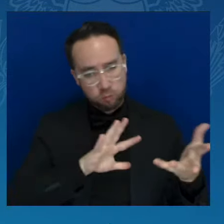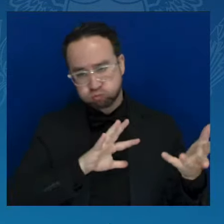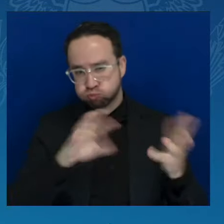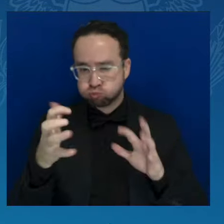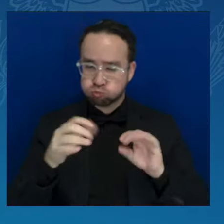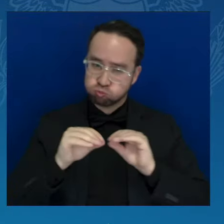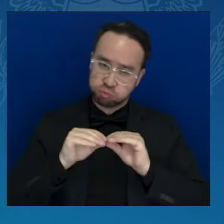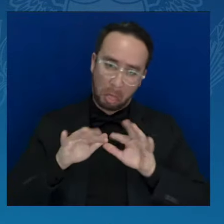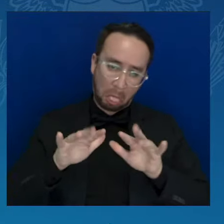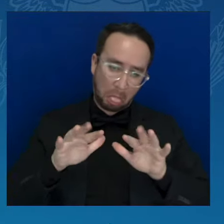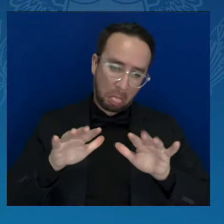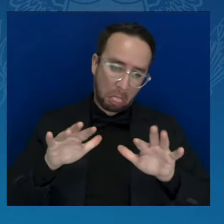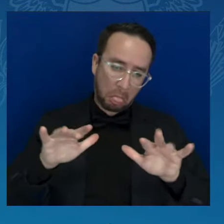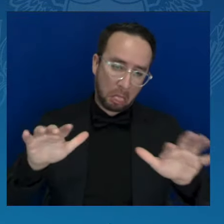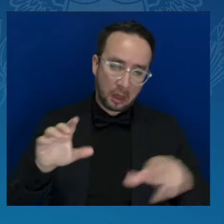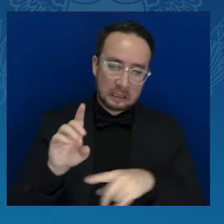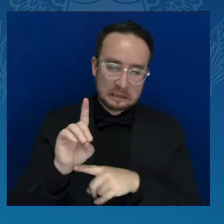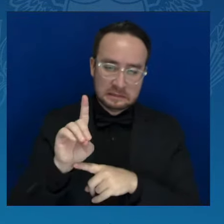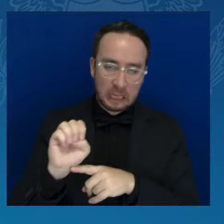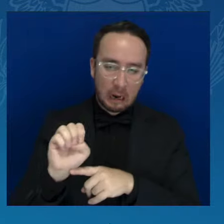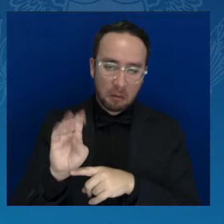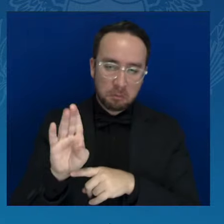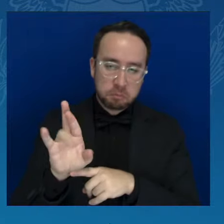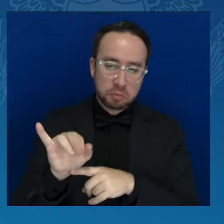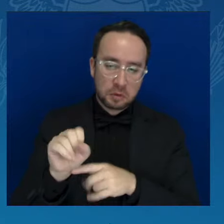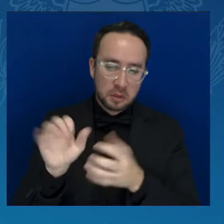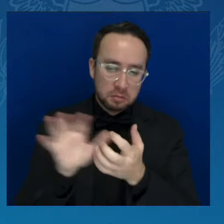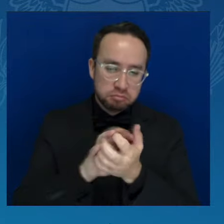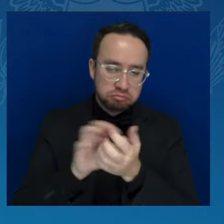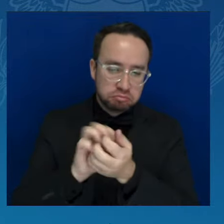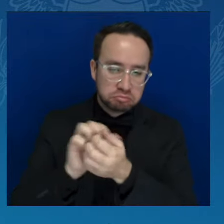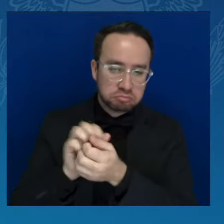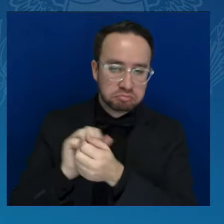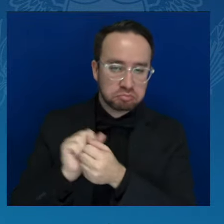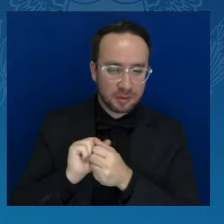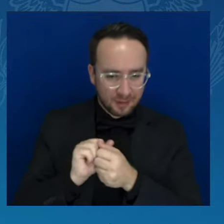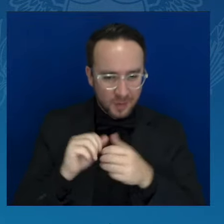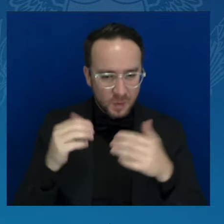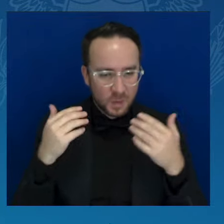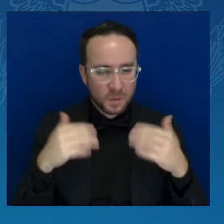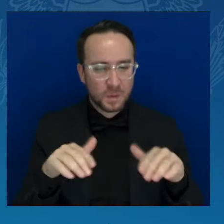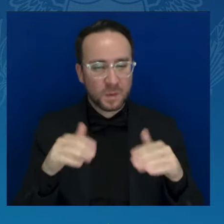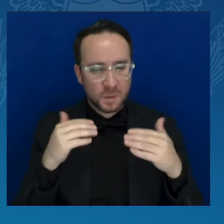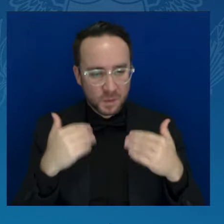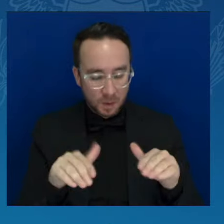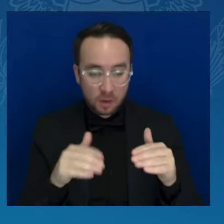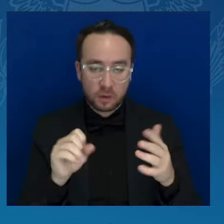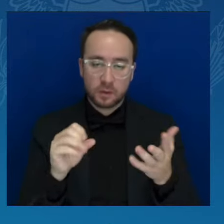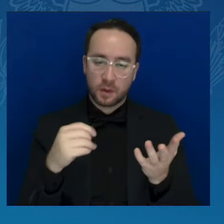or threaten the life of an astronaut. Since Vice President Harris committed in April 2022 that the United States would refrain